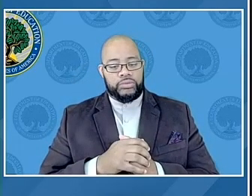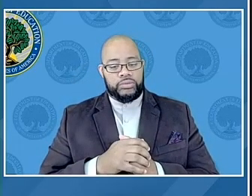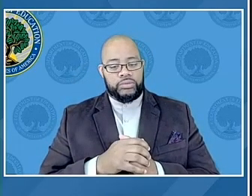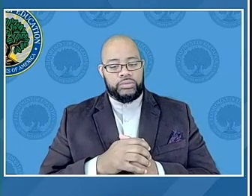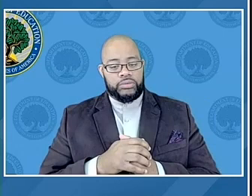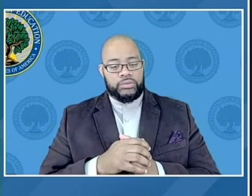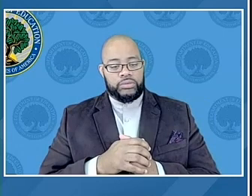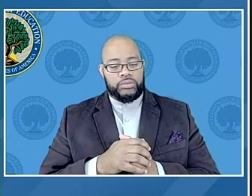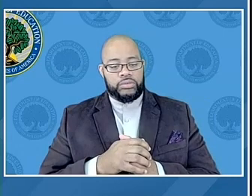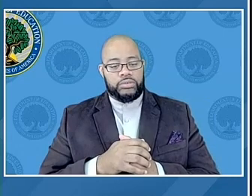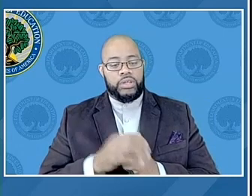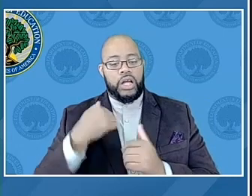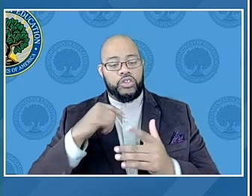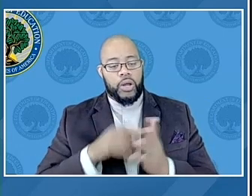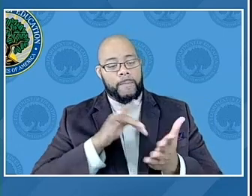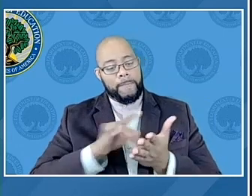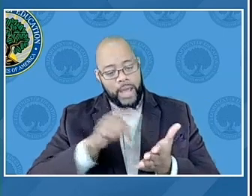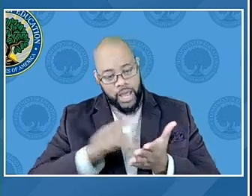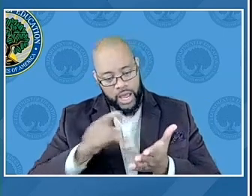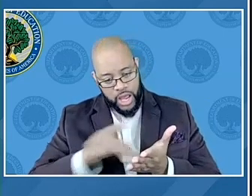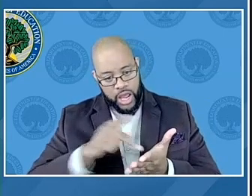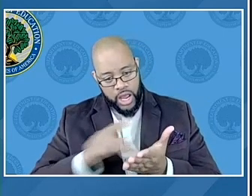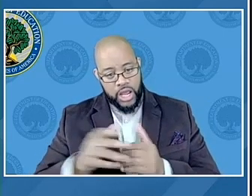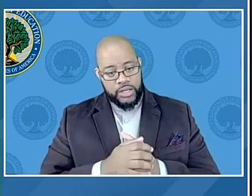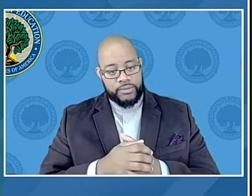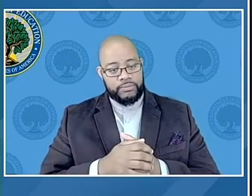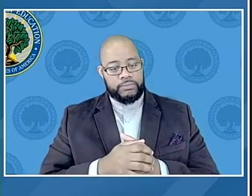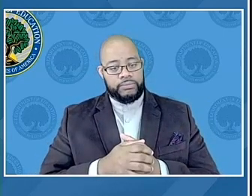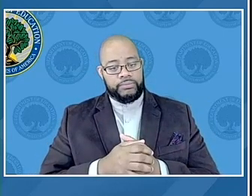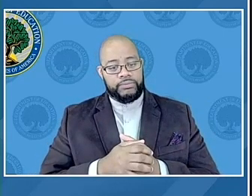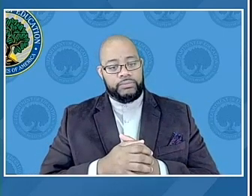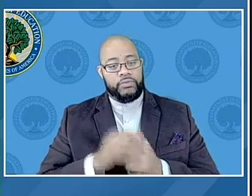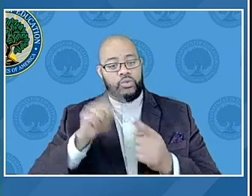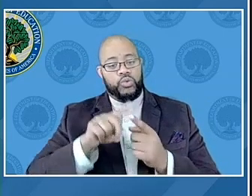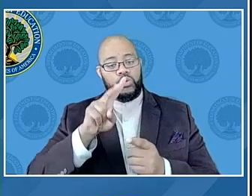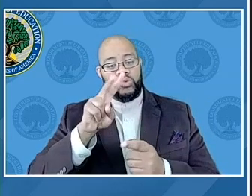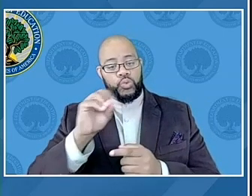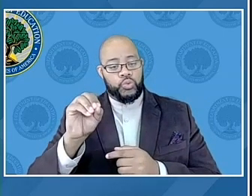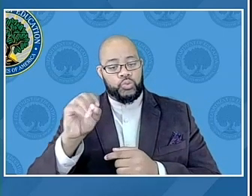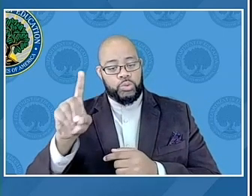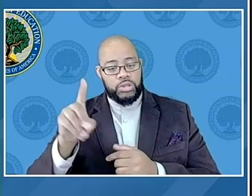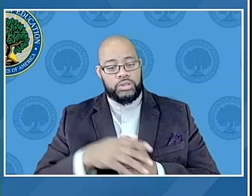I began paying on those in earnest until 2001, when my former wife consolidated